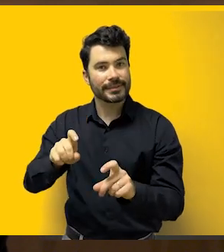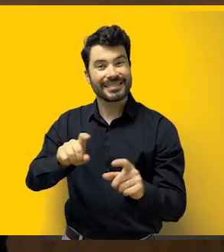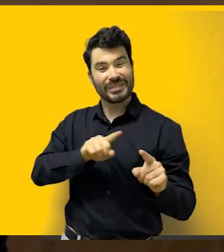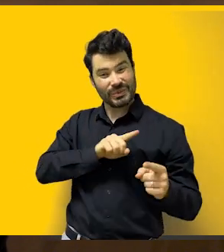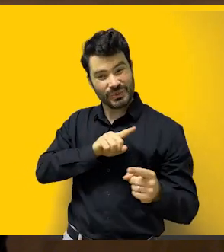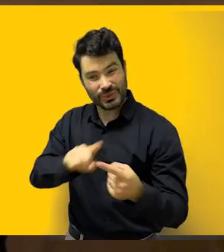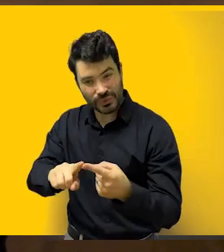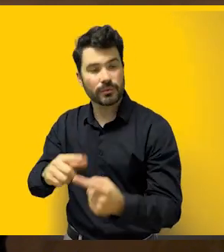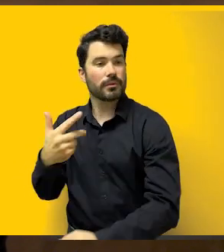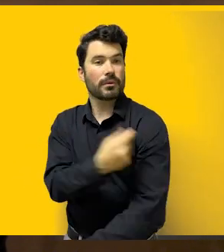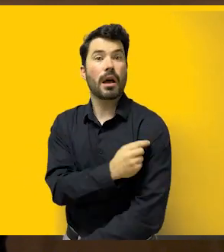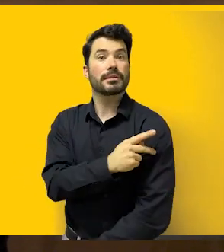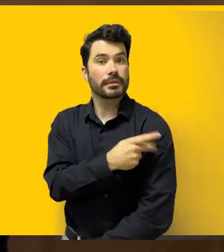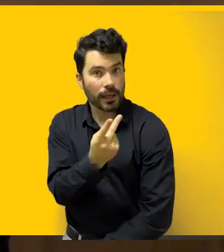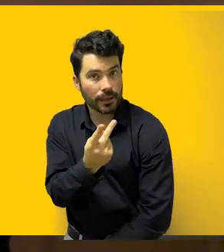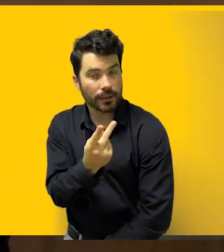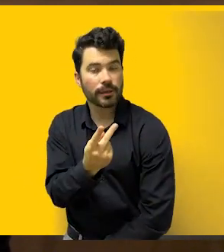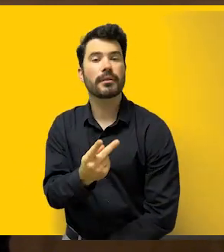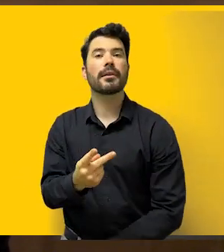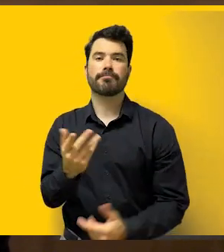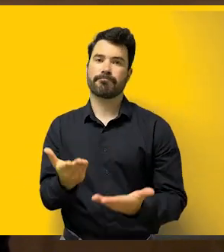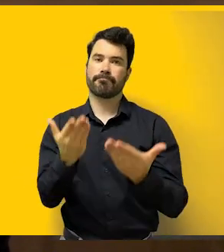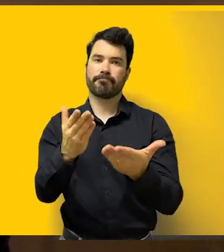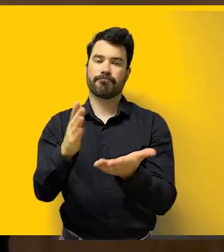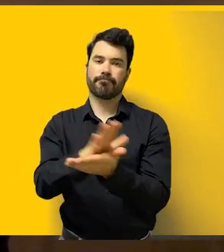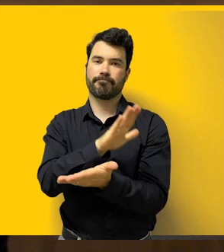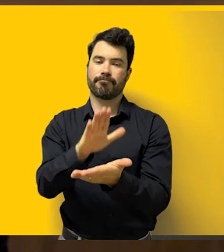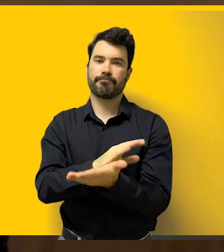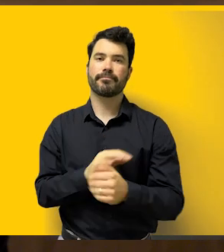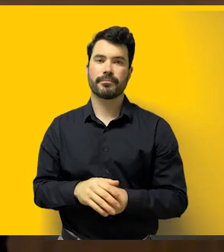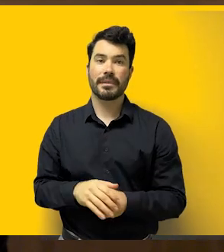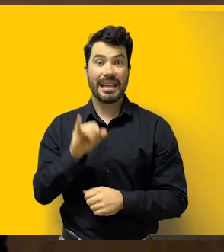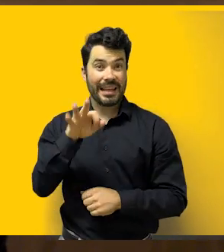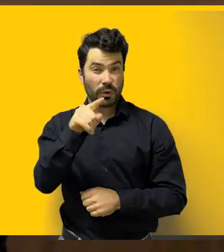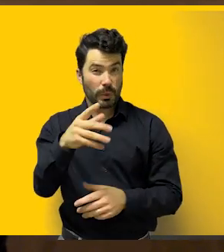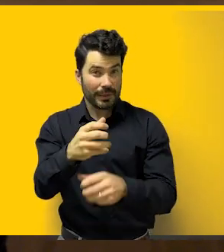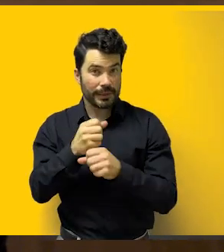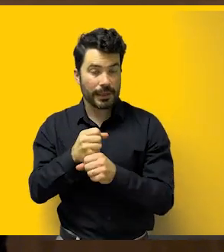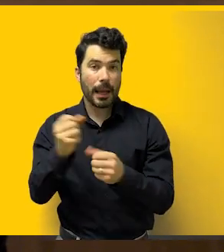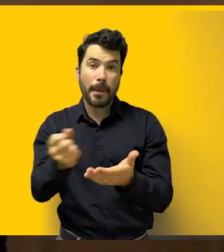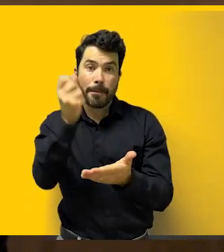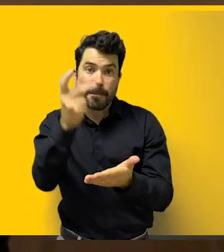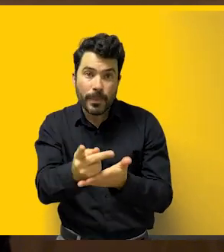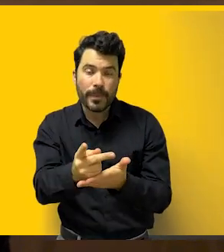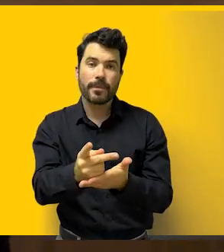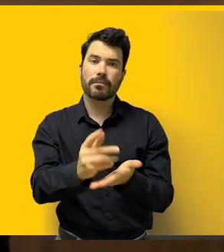might be susceptible to the new variants, including the Delta variant, while people who were vaccinated may be more likely to be protected.